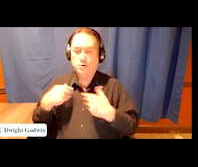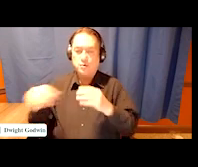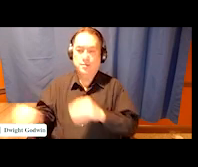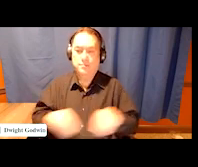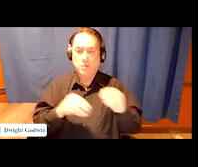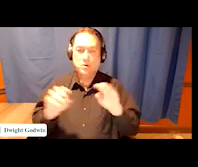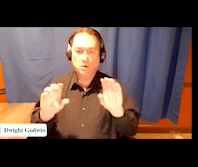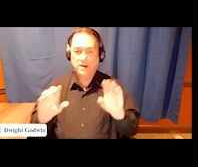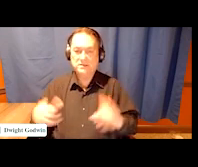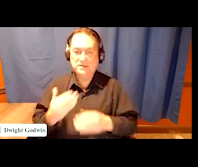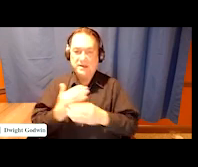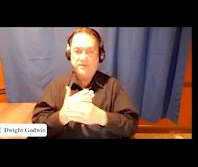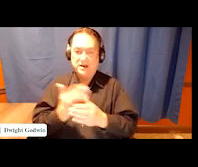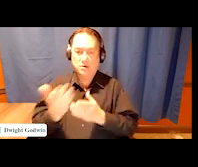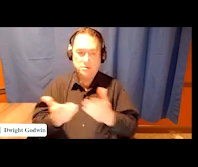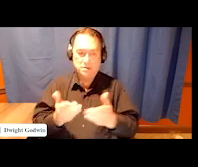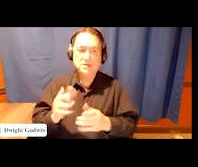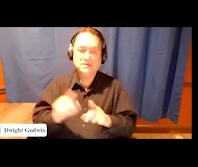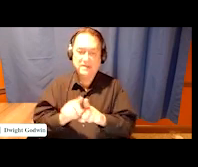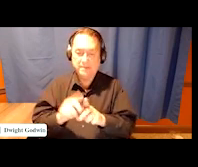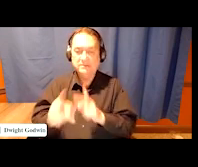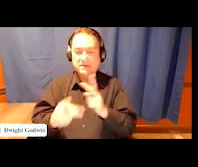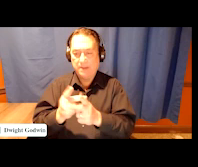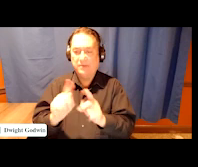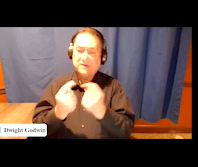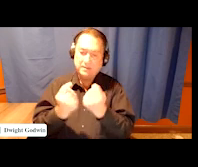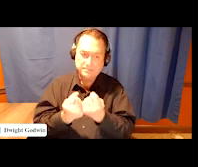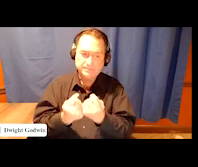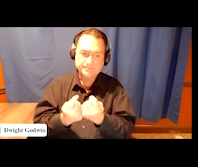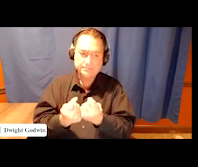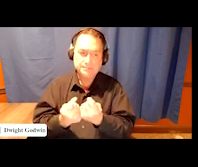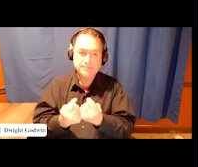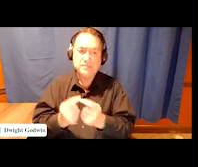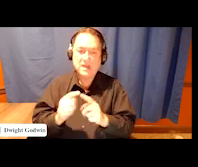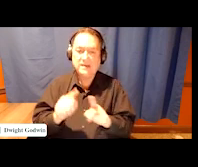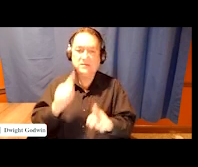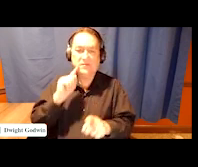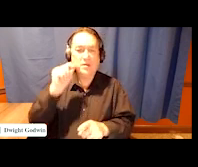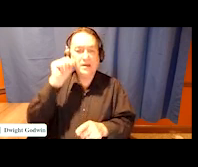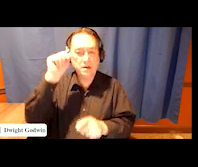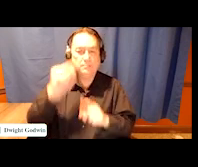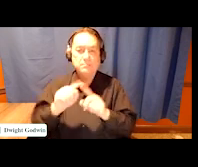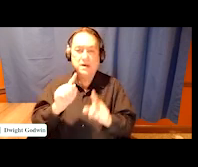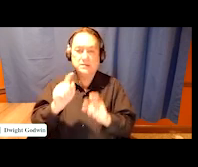So it's the same kind of mobile crisis team as Capitol Region Mental Health, however, it's designated for youth,